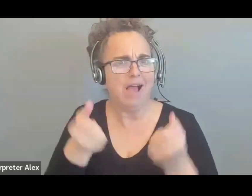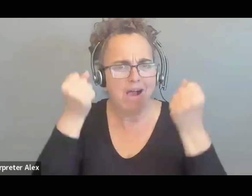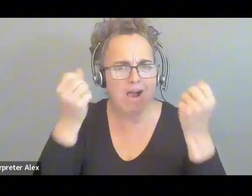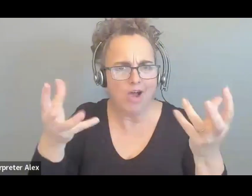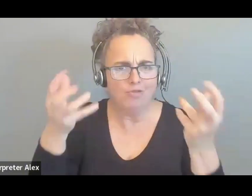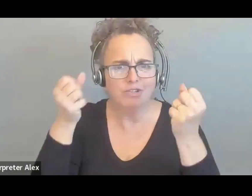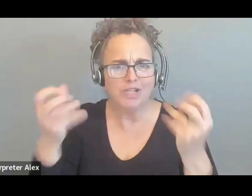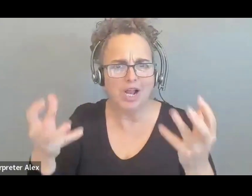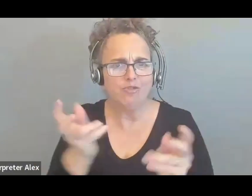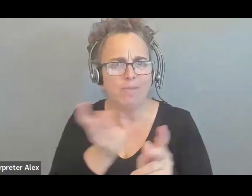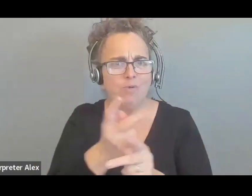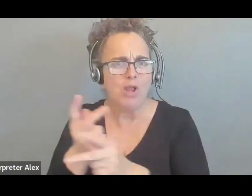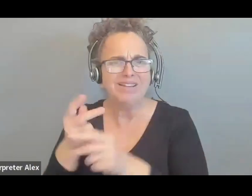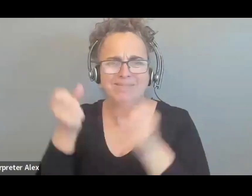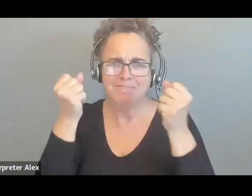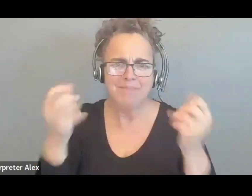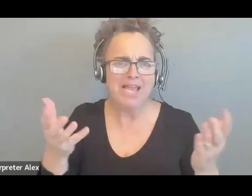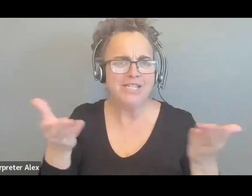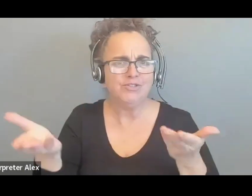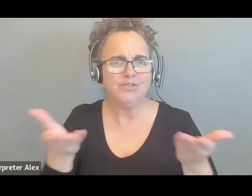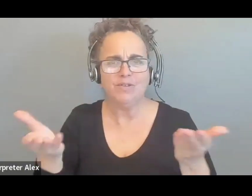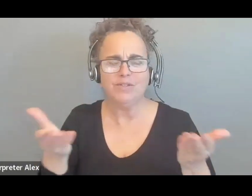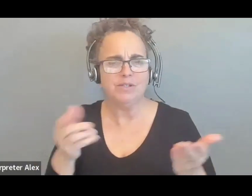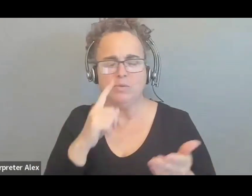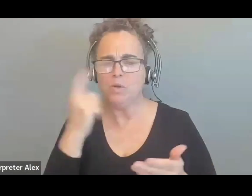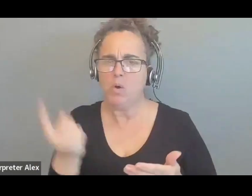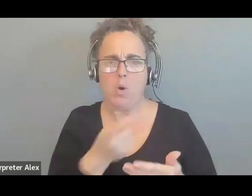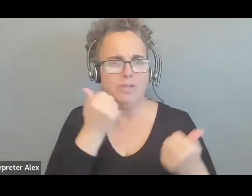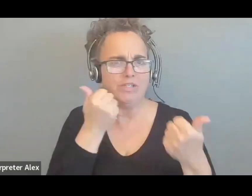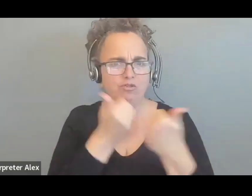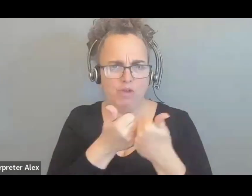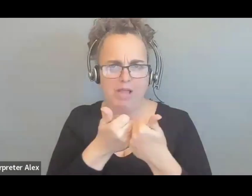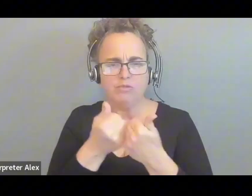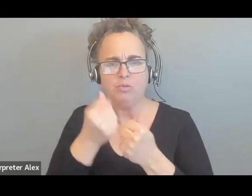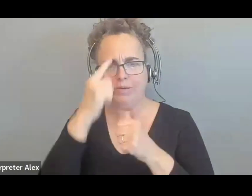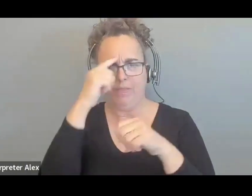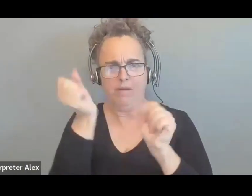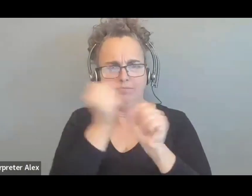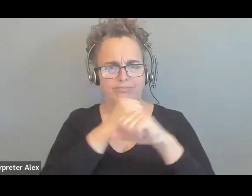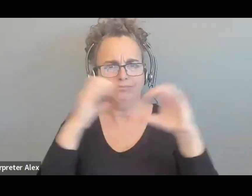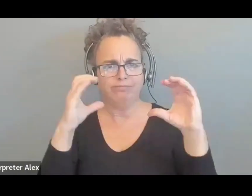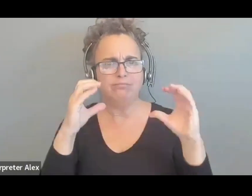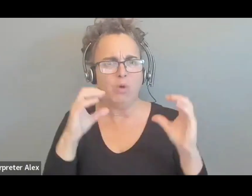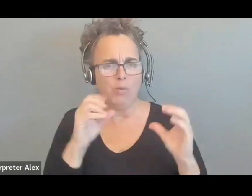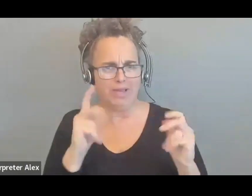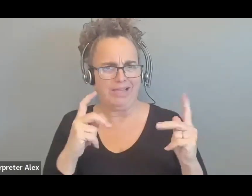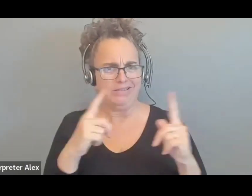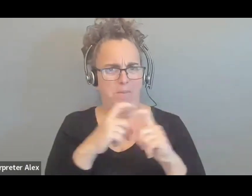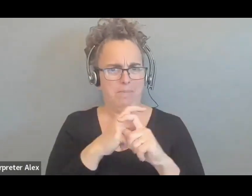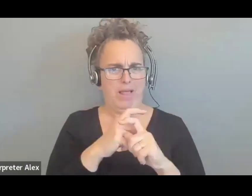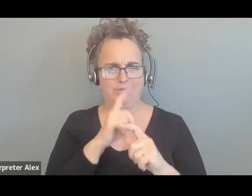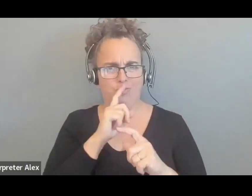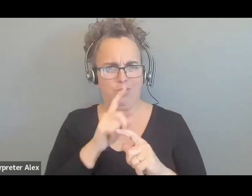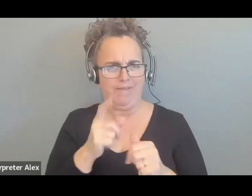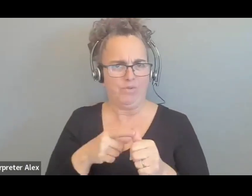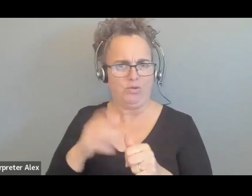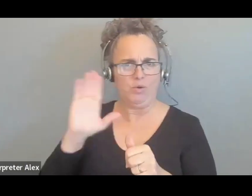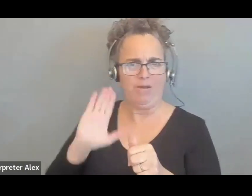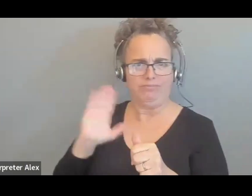and I think it's always a challenge when you're thinking about the complexity and dealing with really old legacy technology